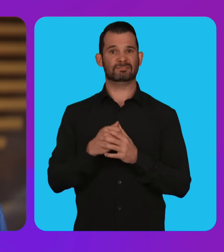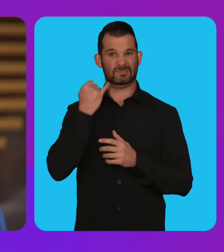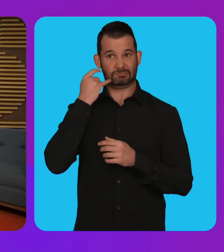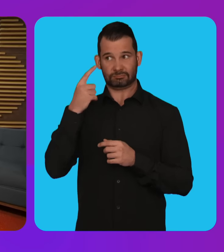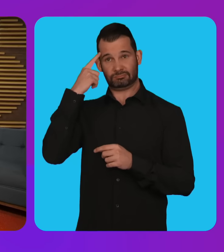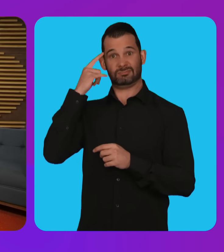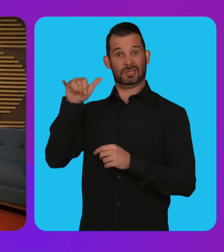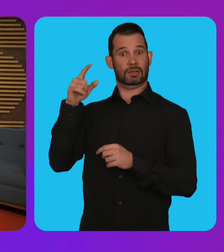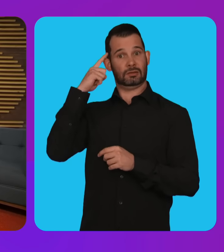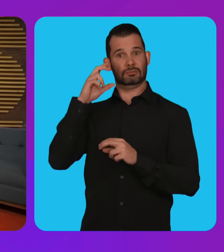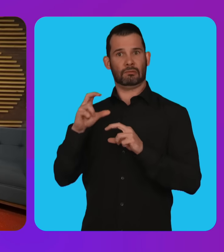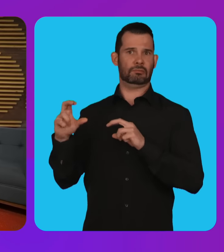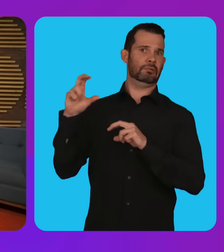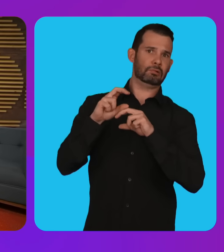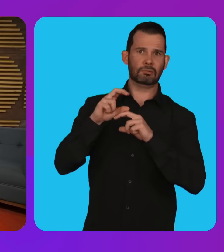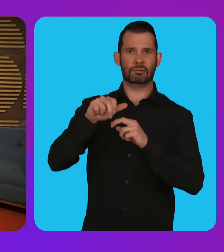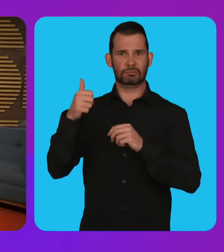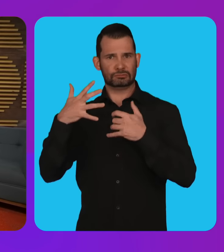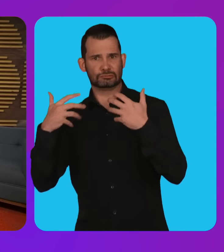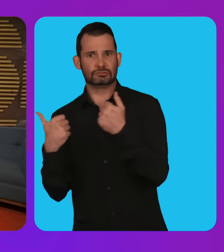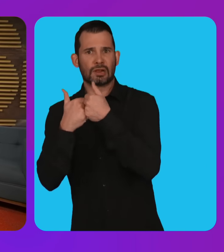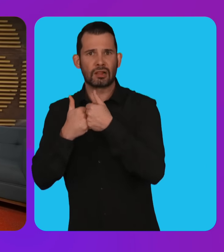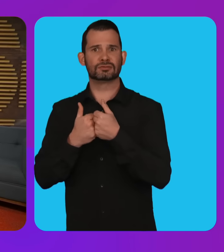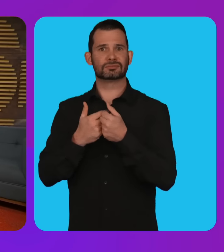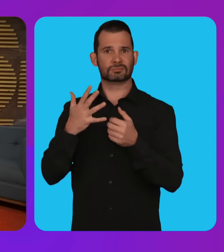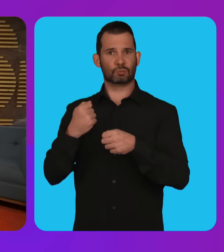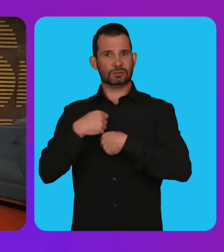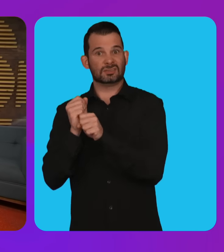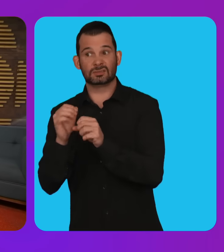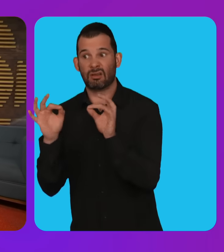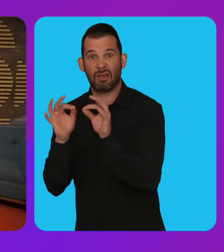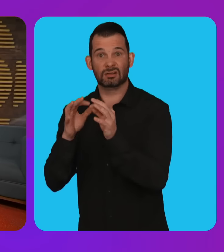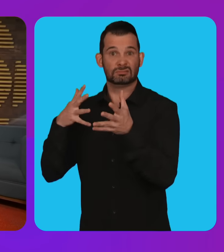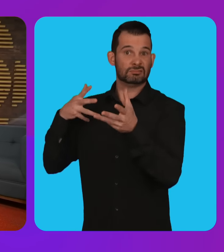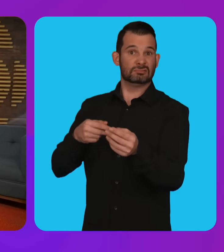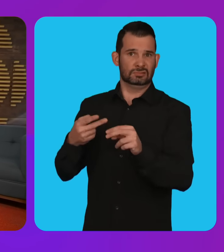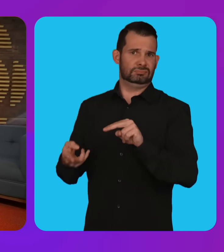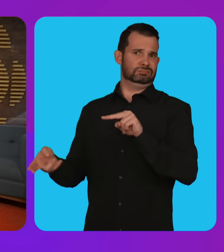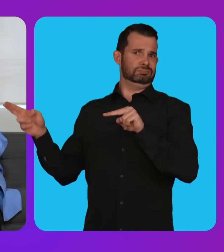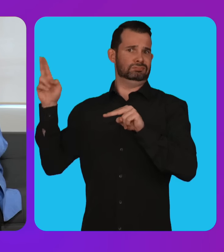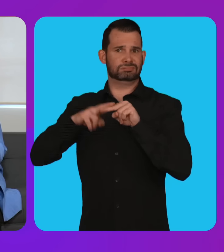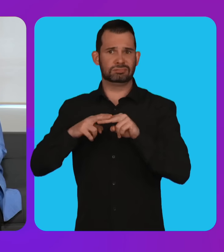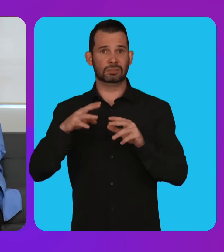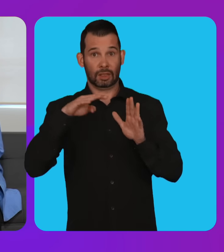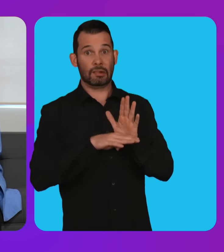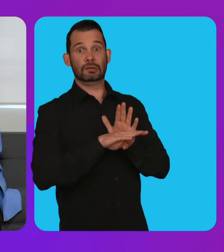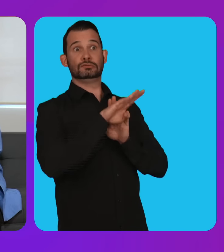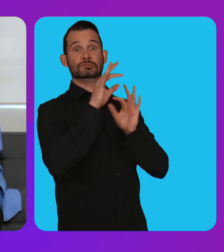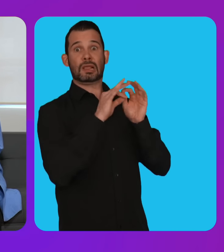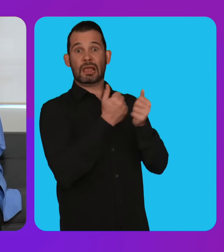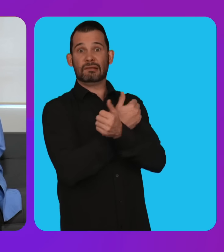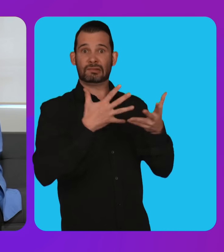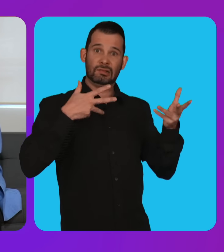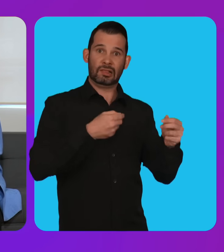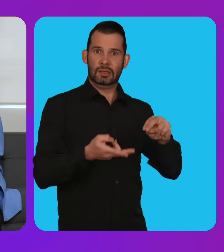And if you add to that the challenge of production costs going up, inflation, revenues going down,